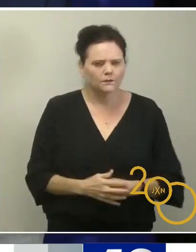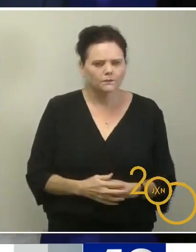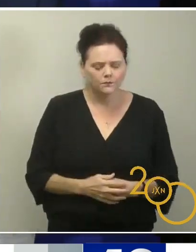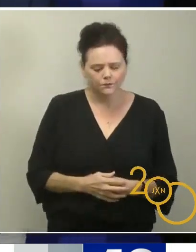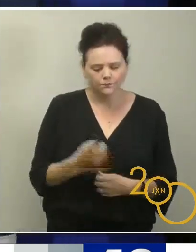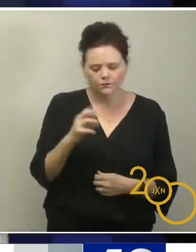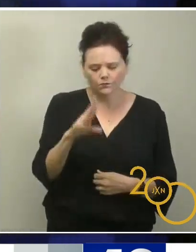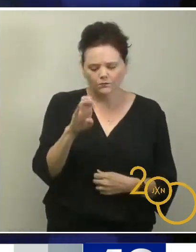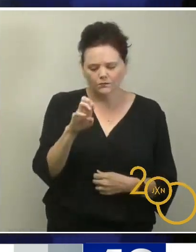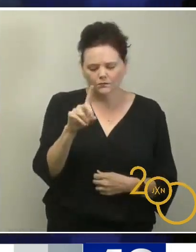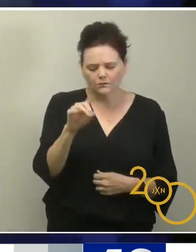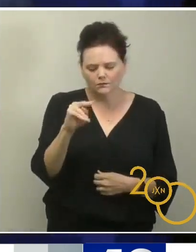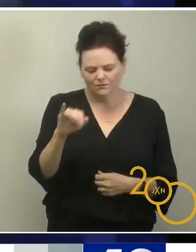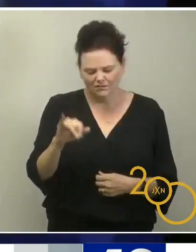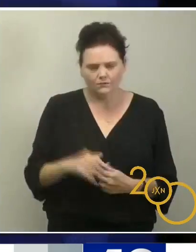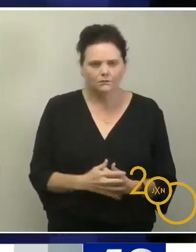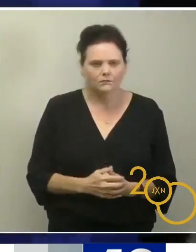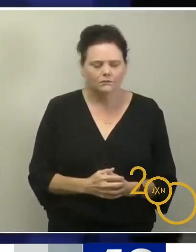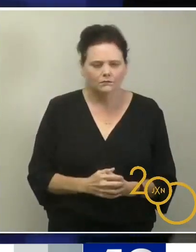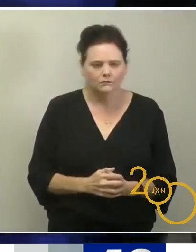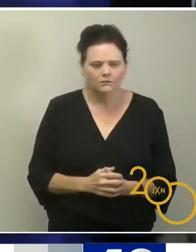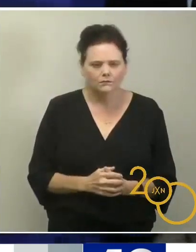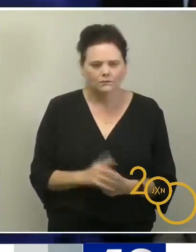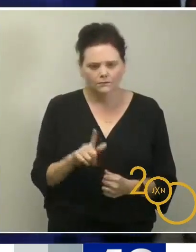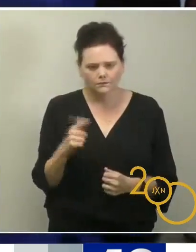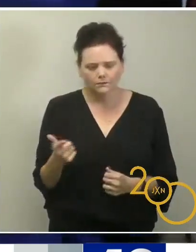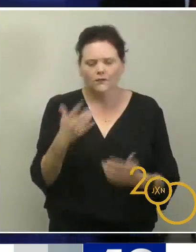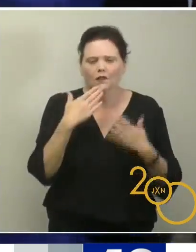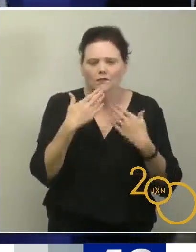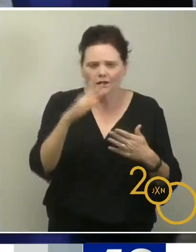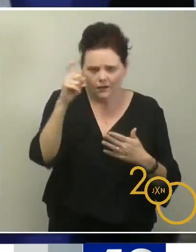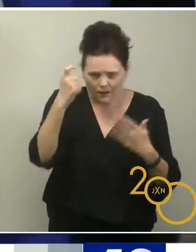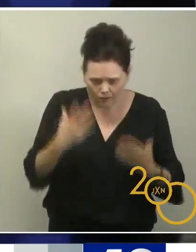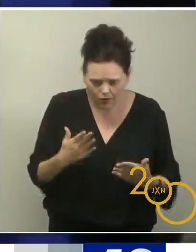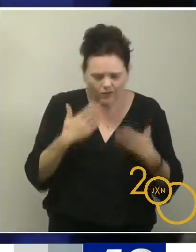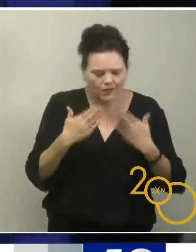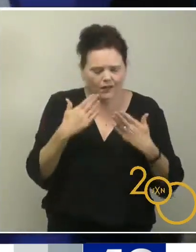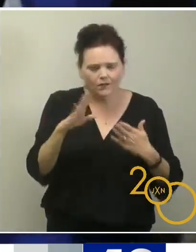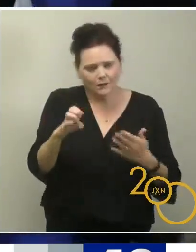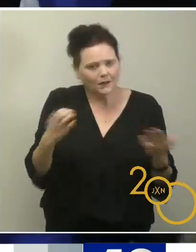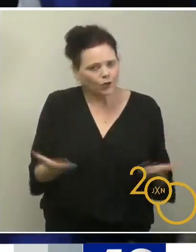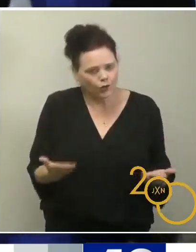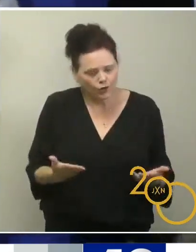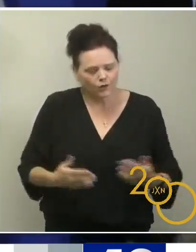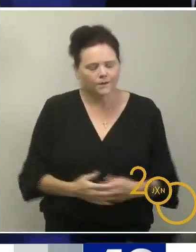I'M GOING TO TURN IT OVER TO JIM AND THEN I WILL TURN IT SO EACH OF THEM COULD GIVE YOU A BRIEFING AS TO WHAT THEIR AGENCIES ARE FOCUSED ON AND WHAT THEY ARE DOING AT THIS TIME.